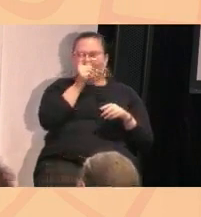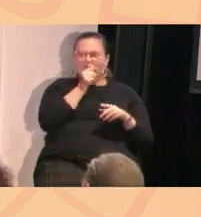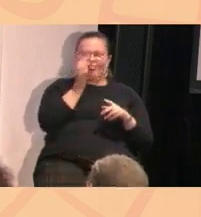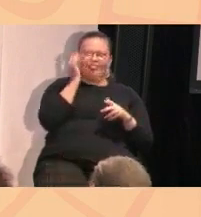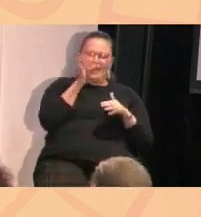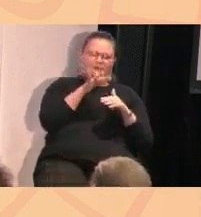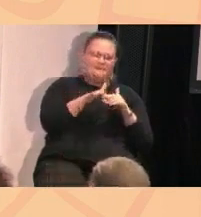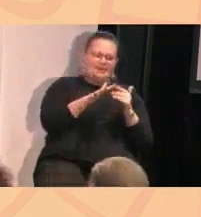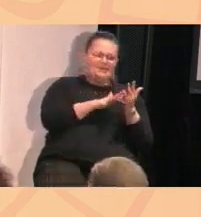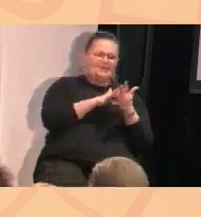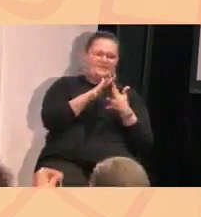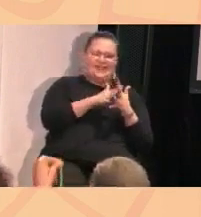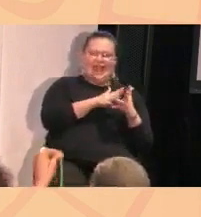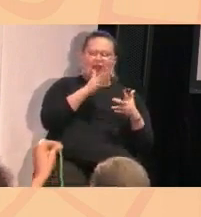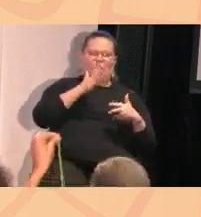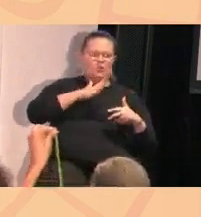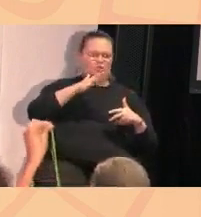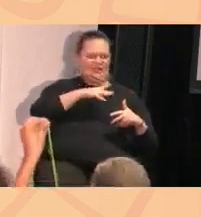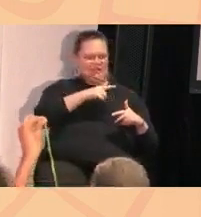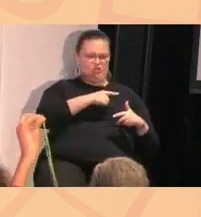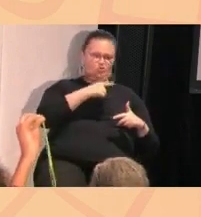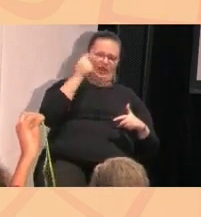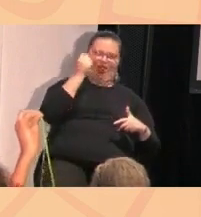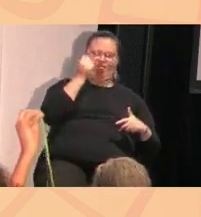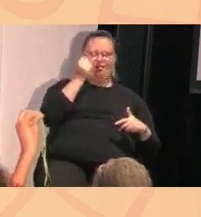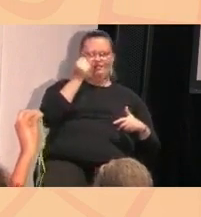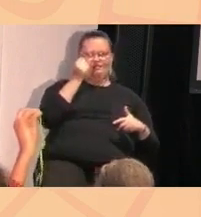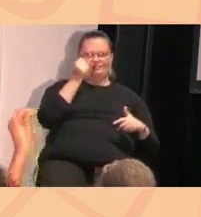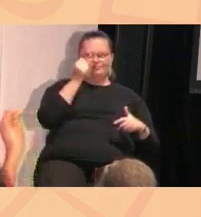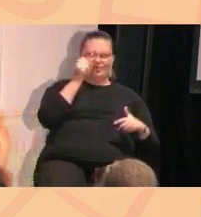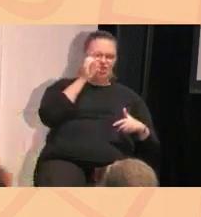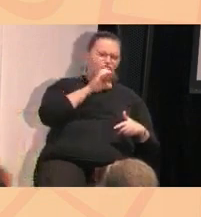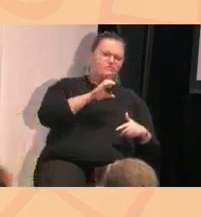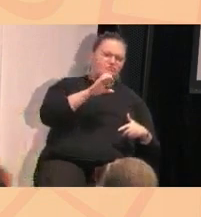And they were as thick as two planks, is what he said.